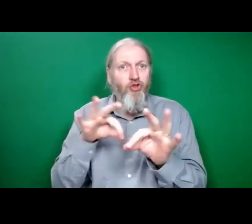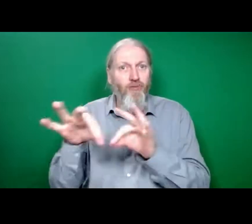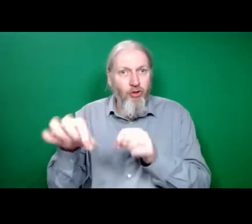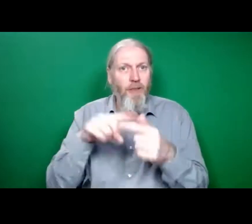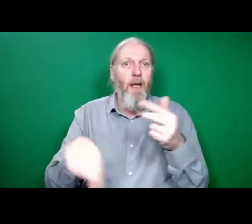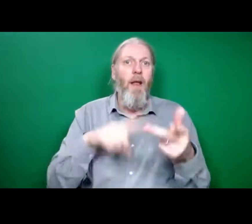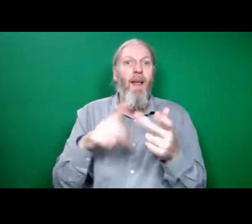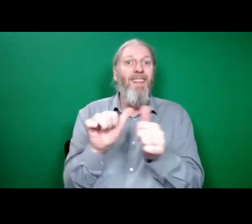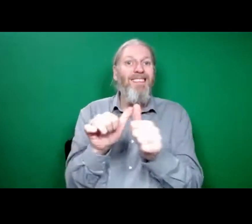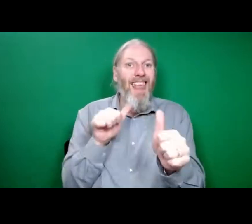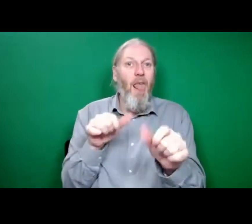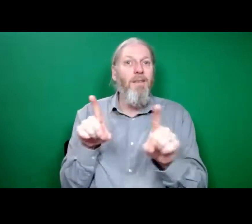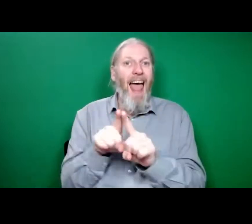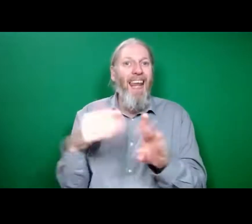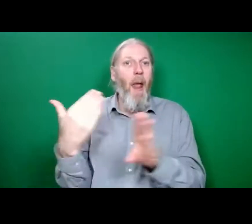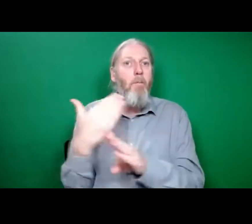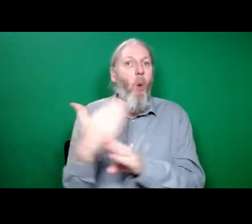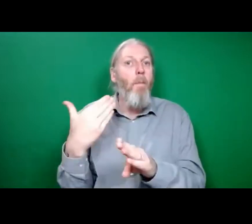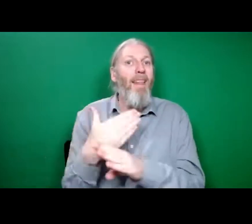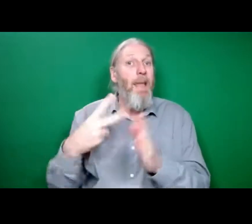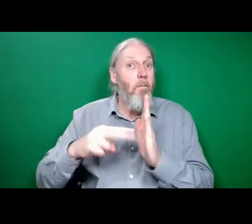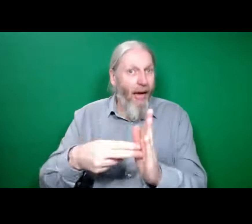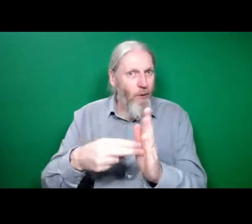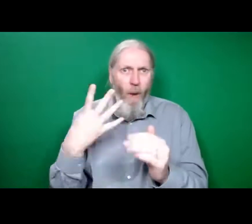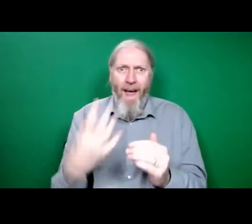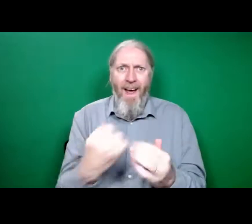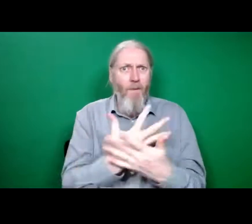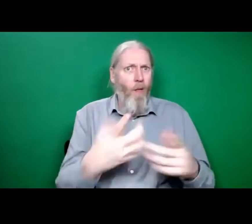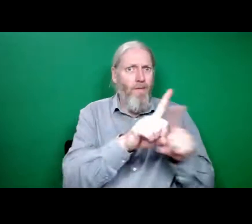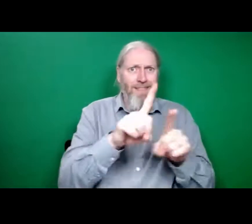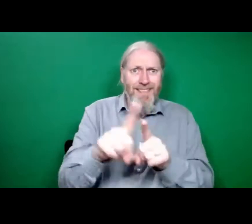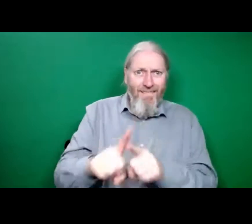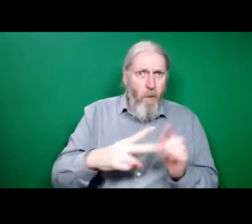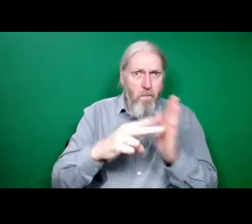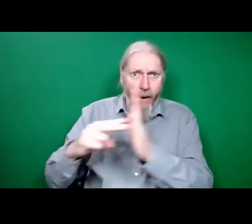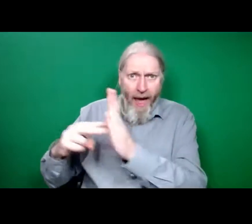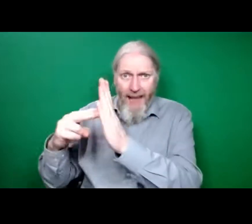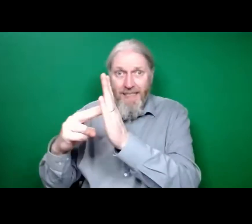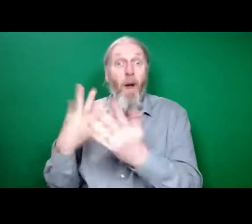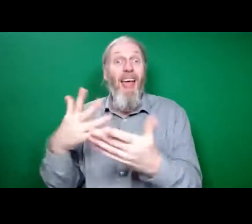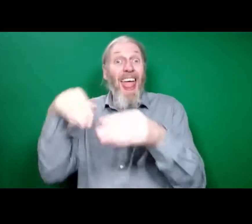within the creative community here and we expect to see many organisations bidding for NPO status when that